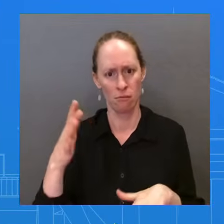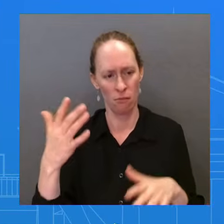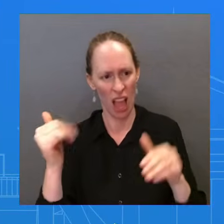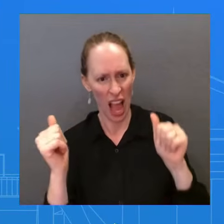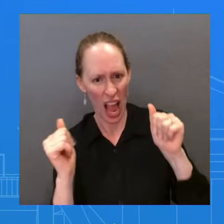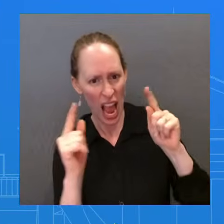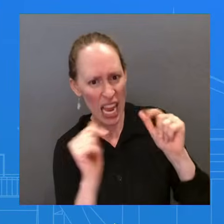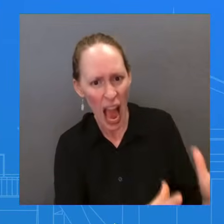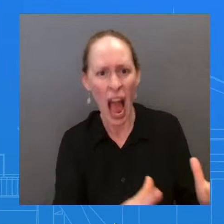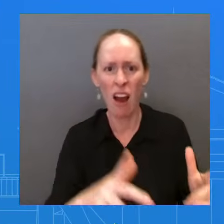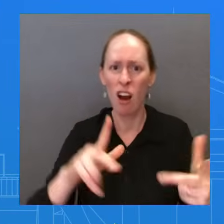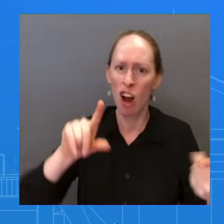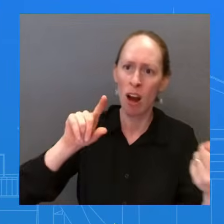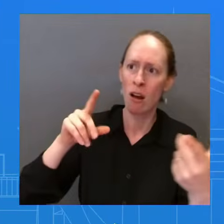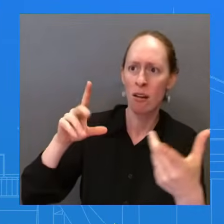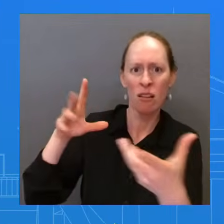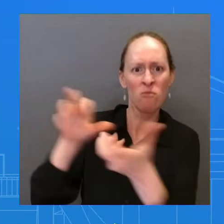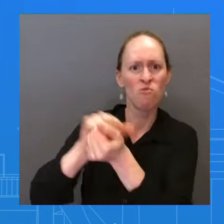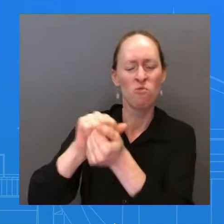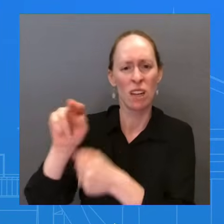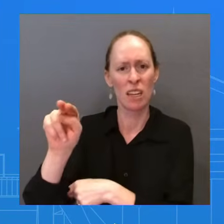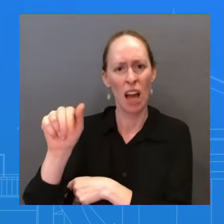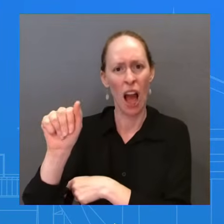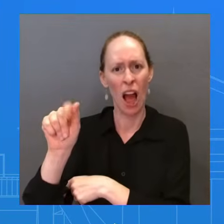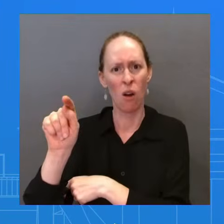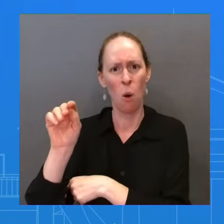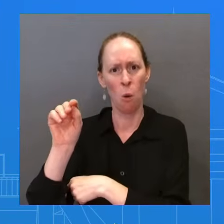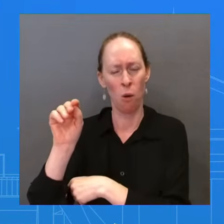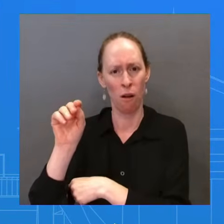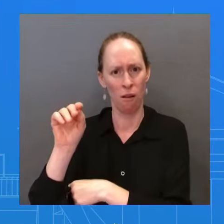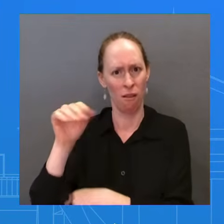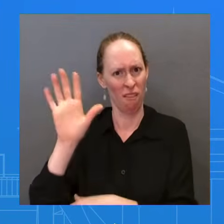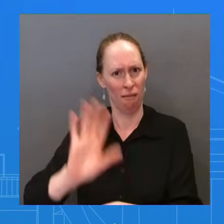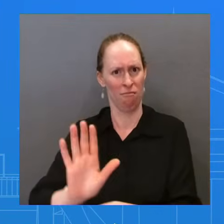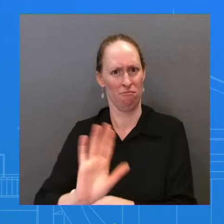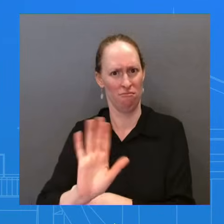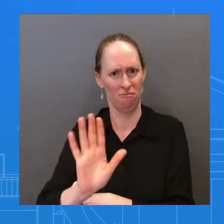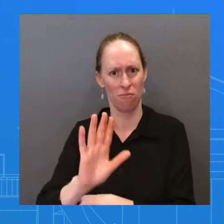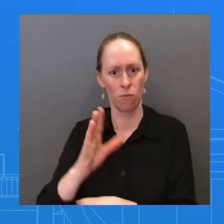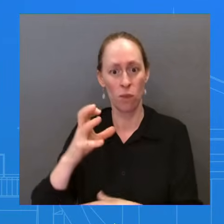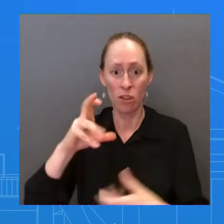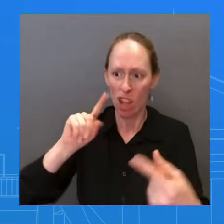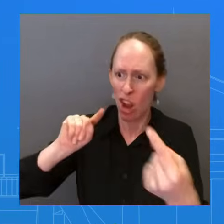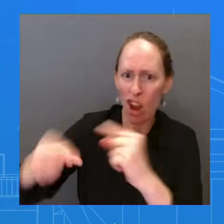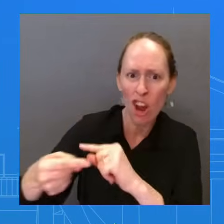are absolutely unacceptable. Prime Minister Kurti and the government of Kosovo should ensure that elected mayors